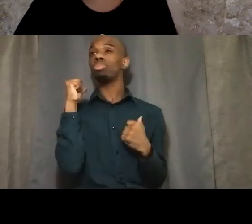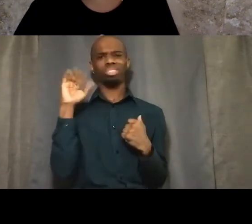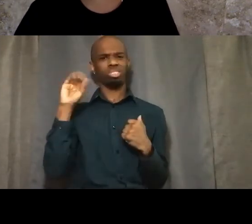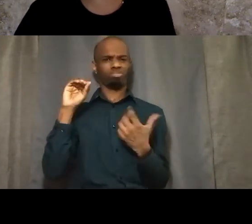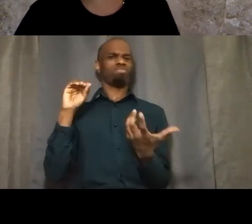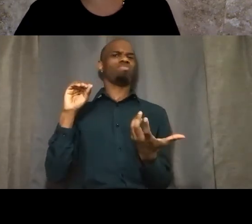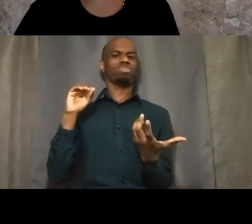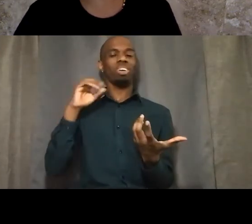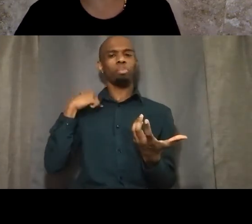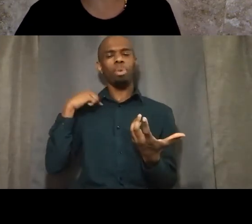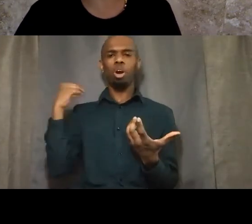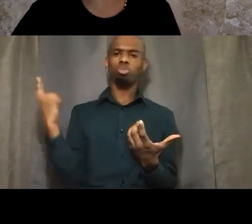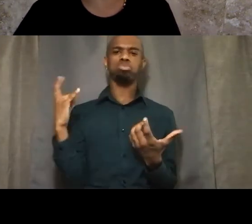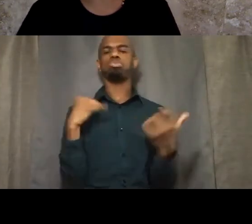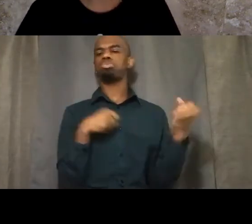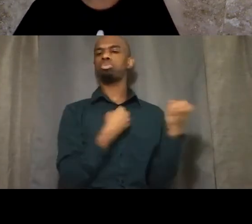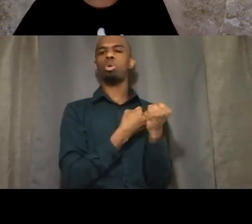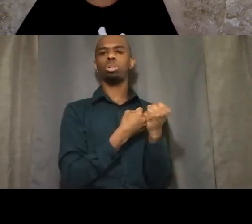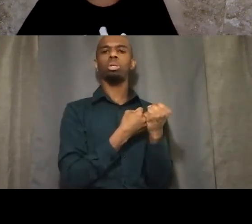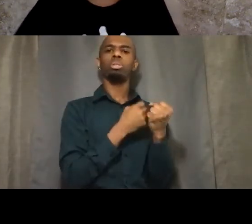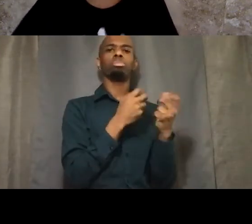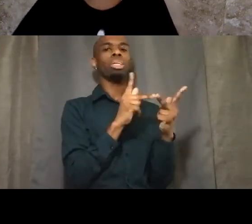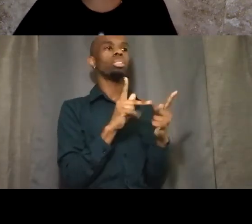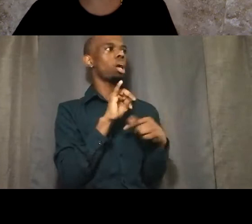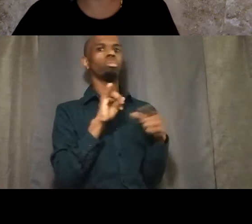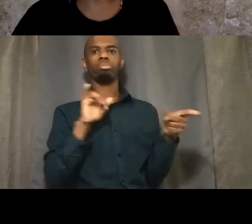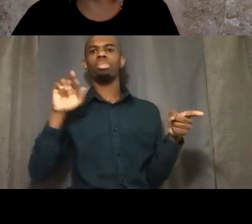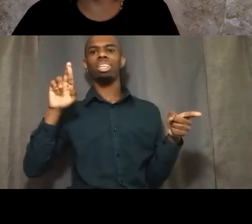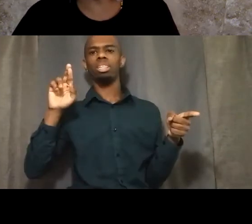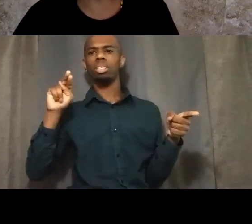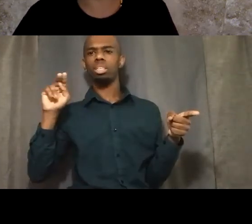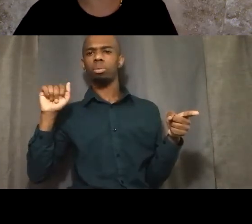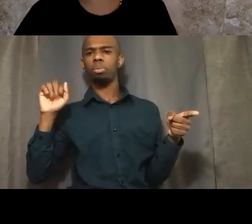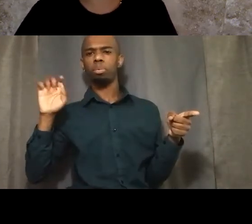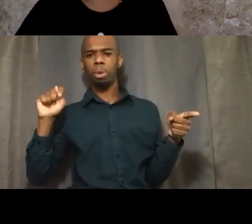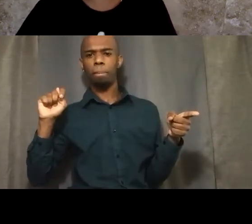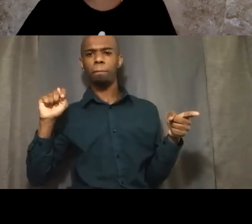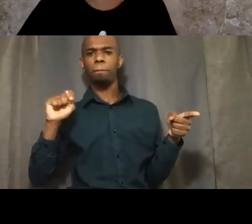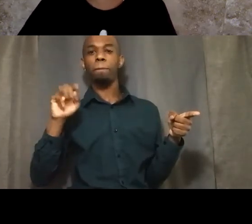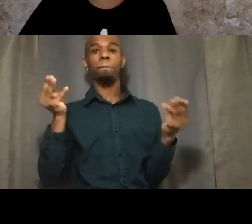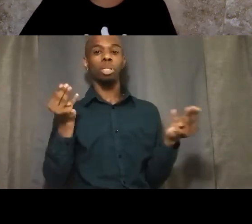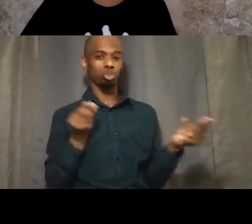We're deserving of healthy food. I mean, every mom that I know of also like just basic stuff